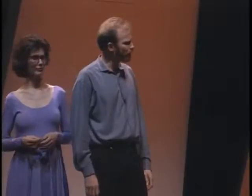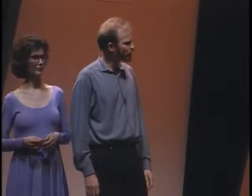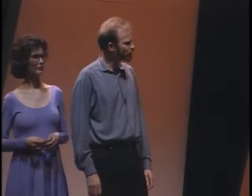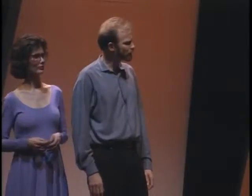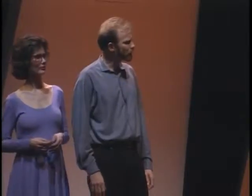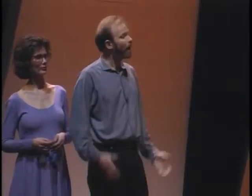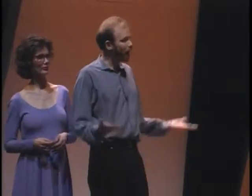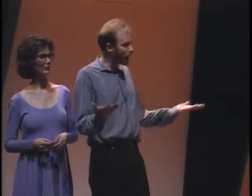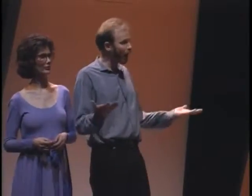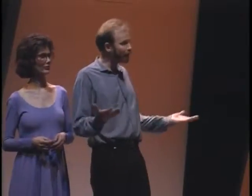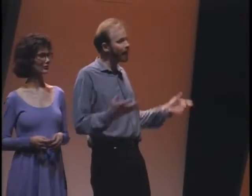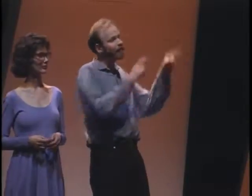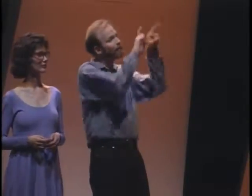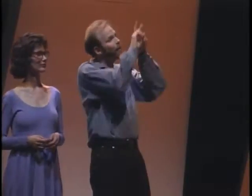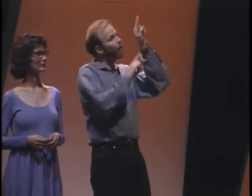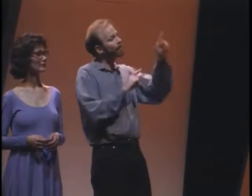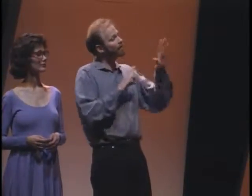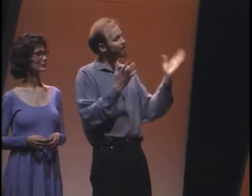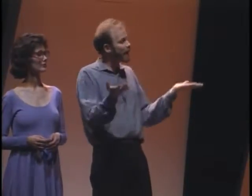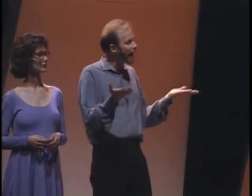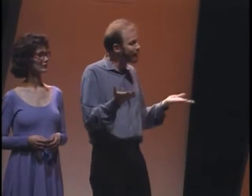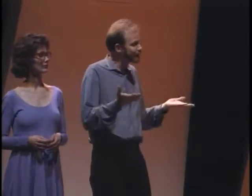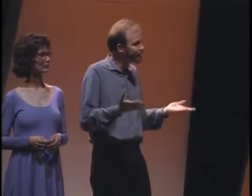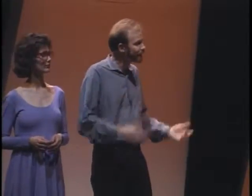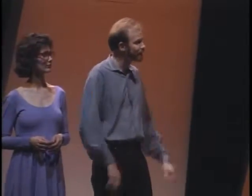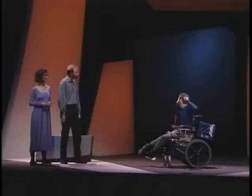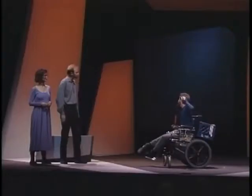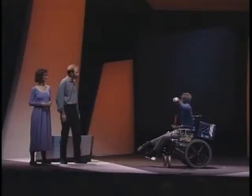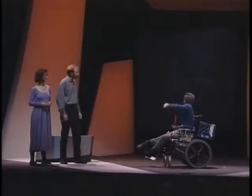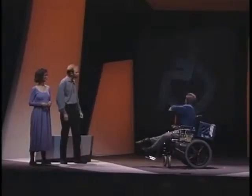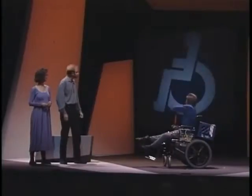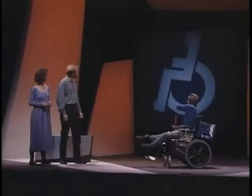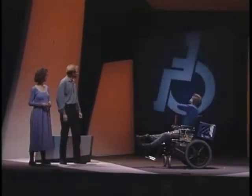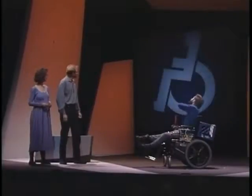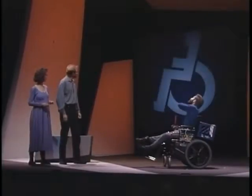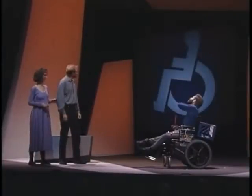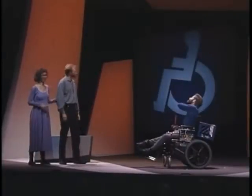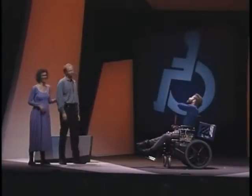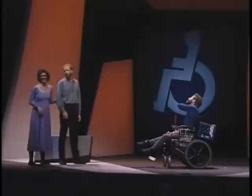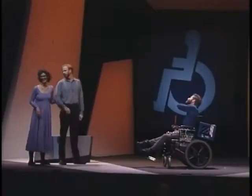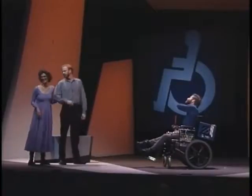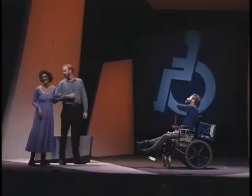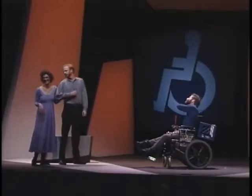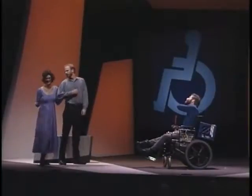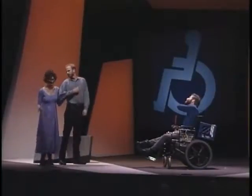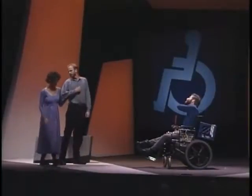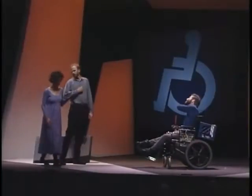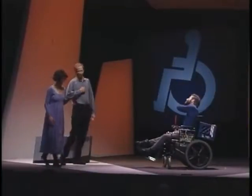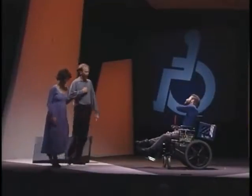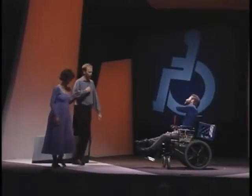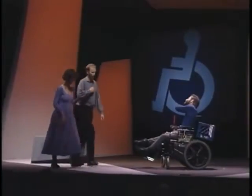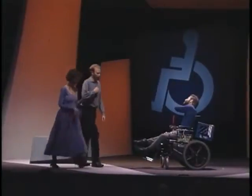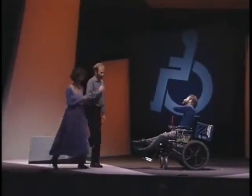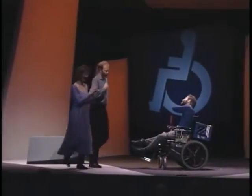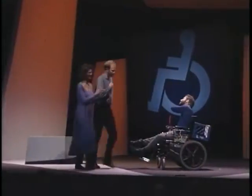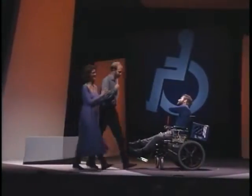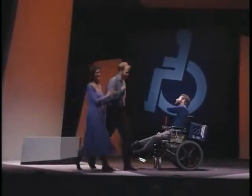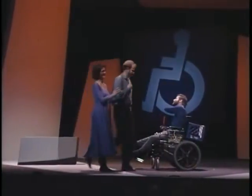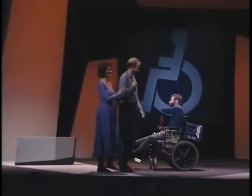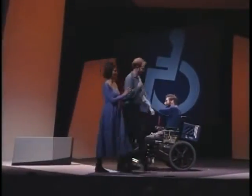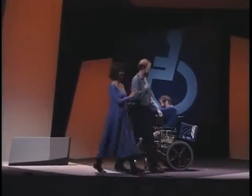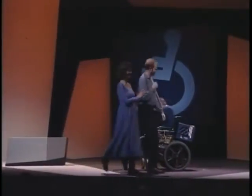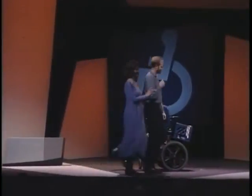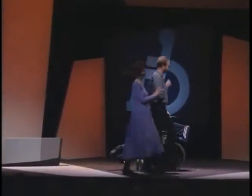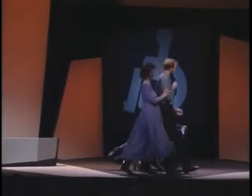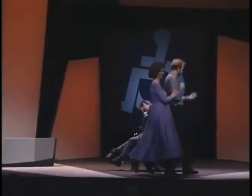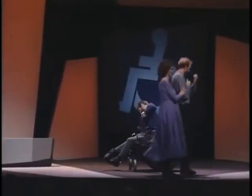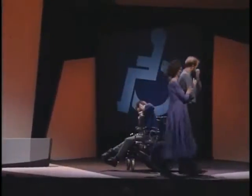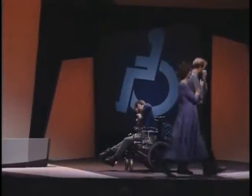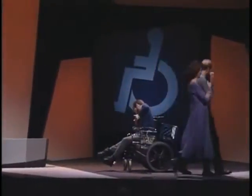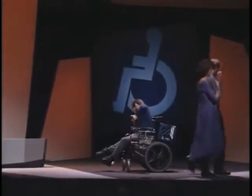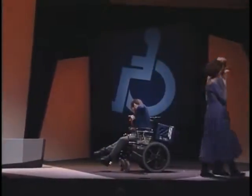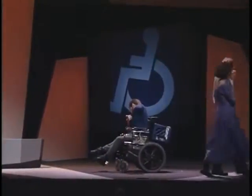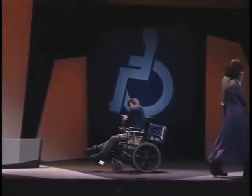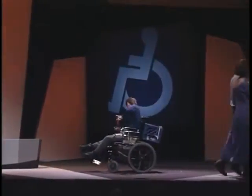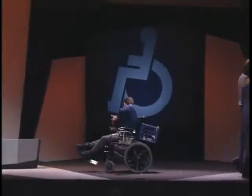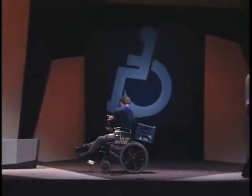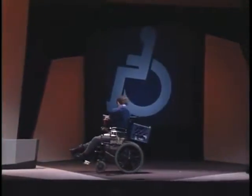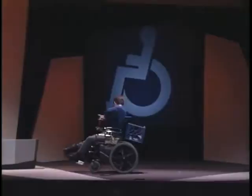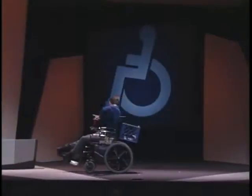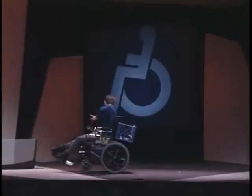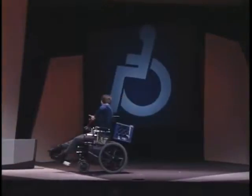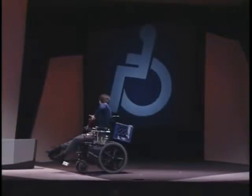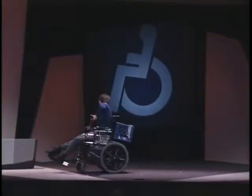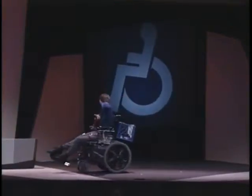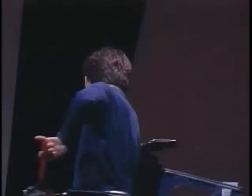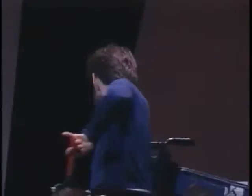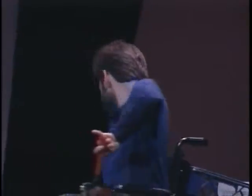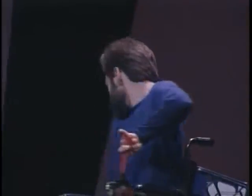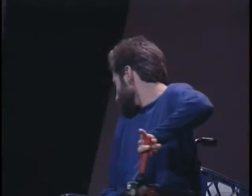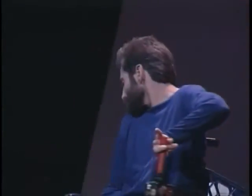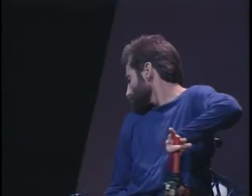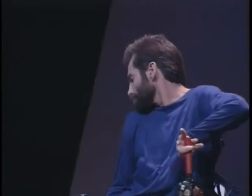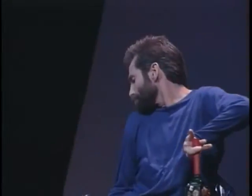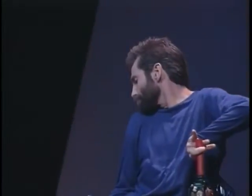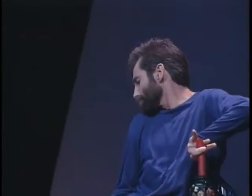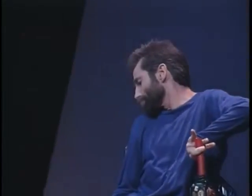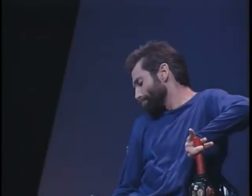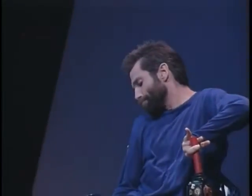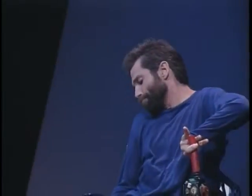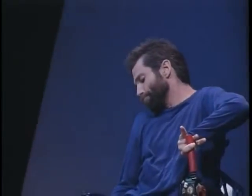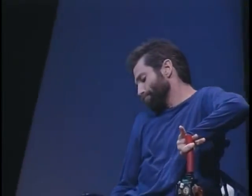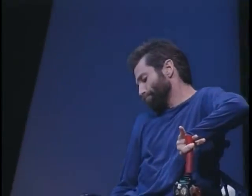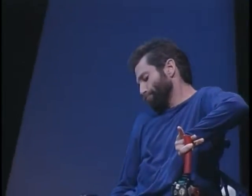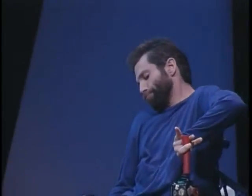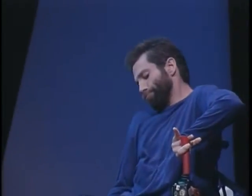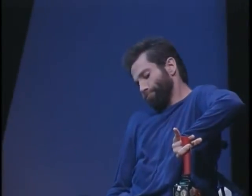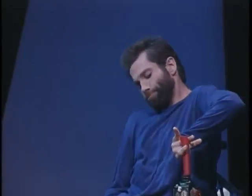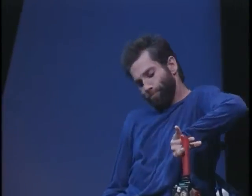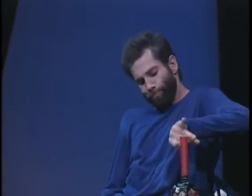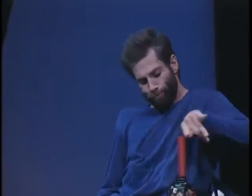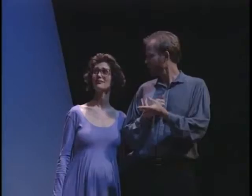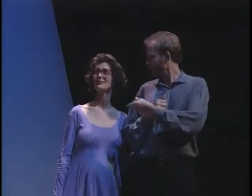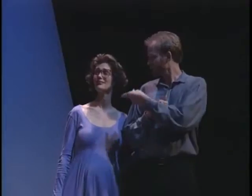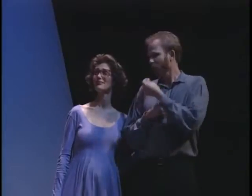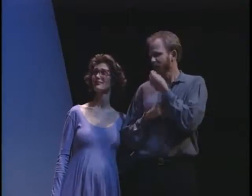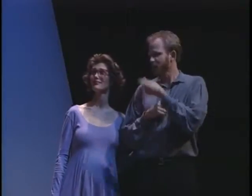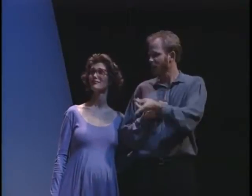all right then what's your sigh wow this looks interesting you want to eat here